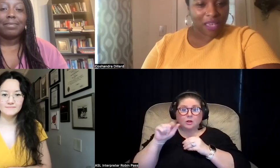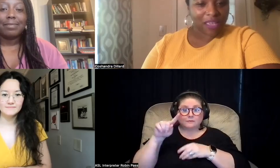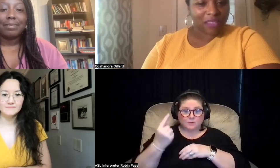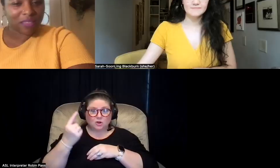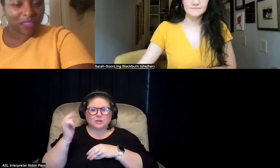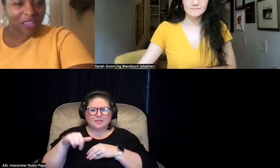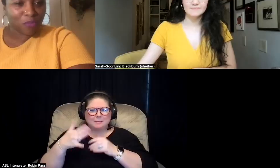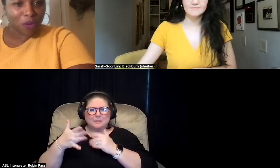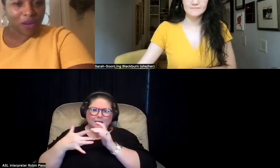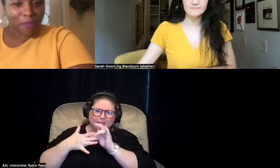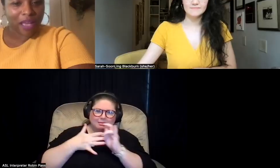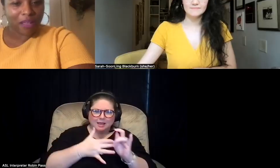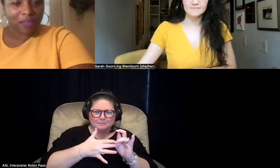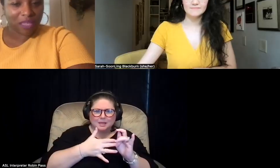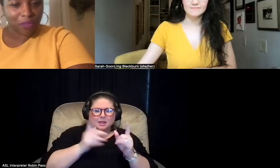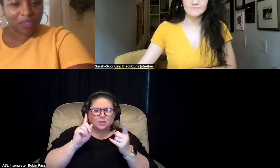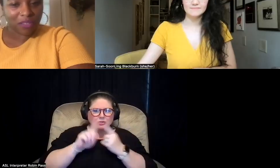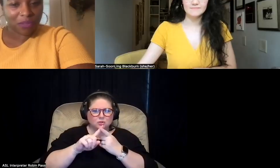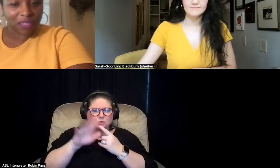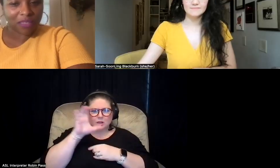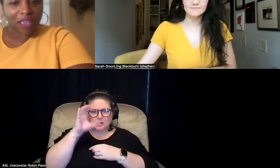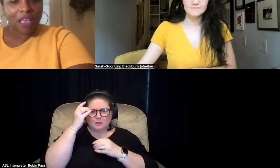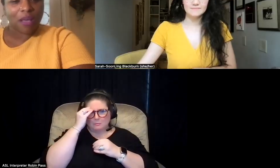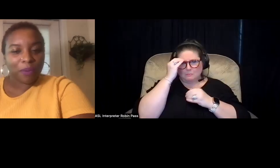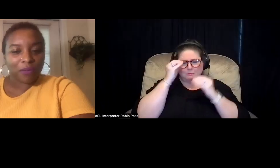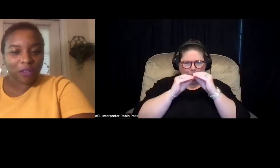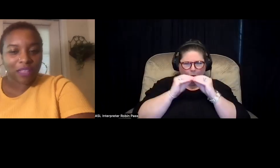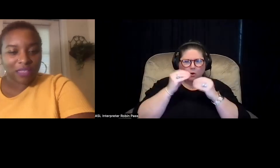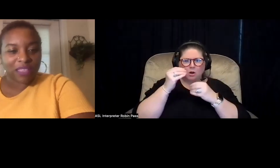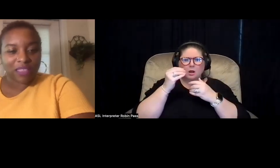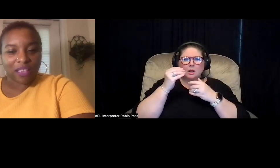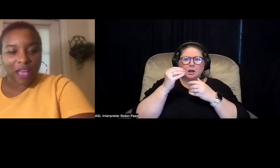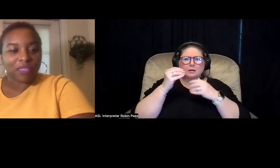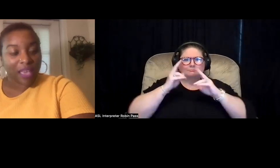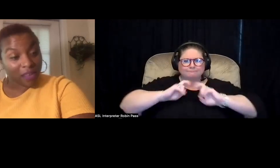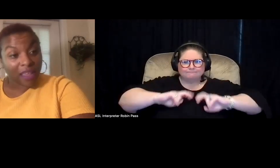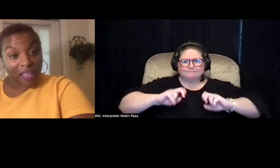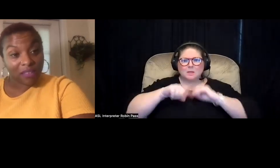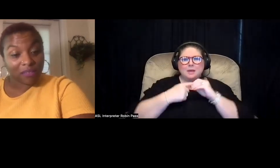into seeking more about similar histories but regardless i think i was at an adult